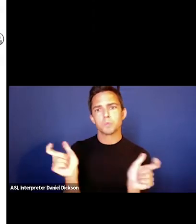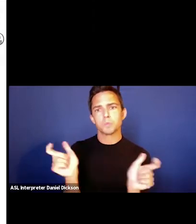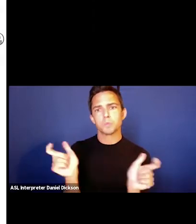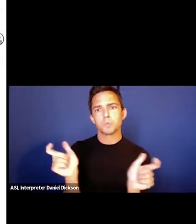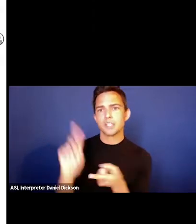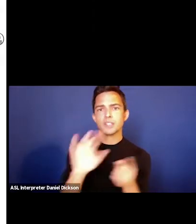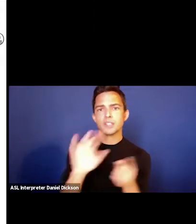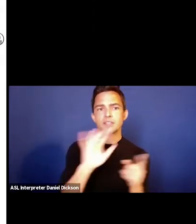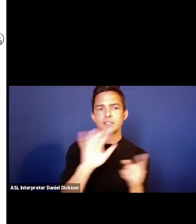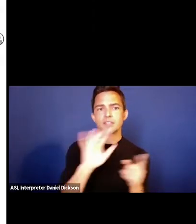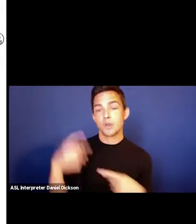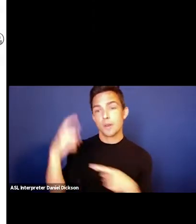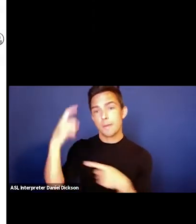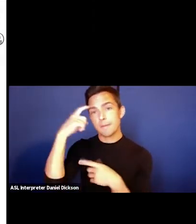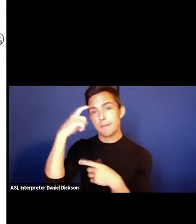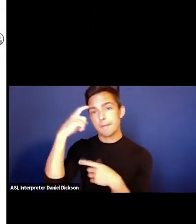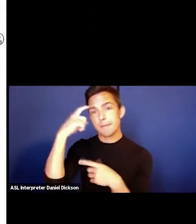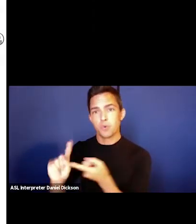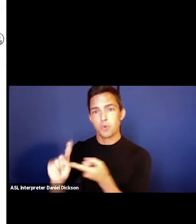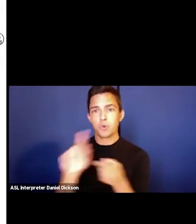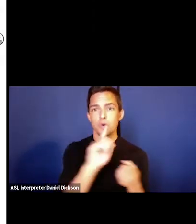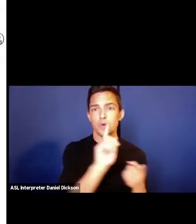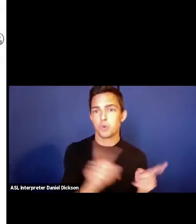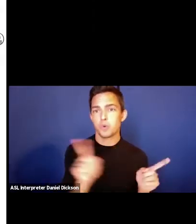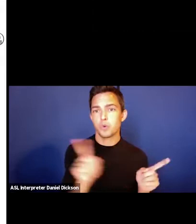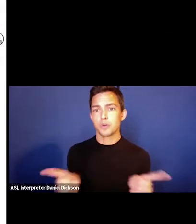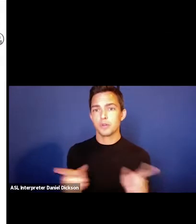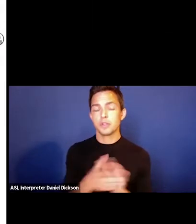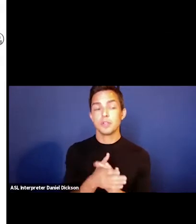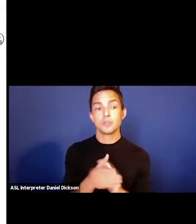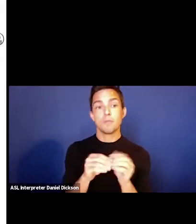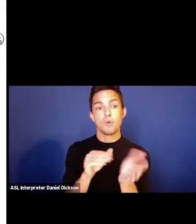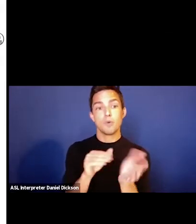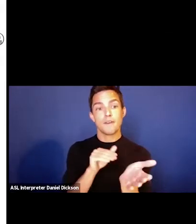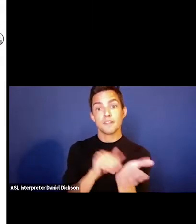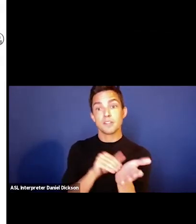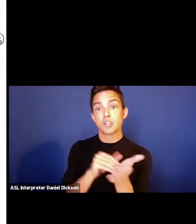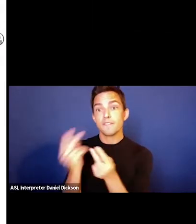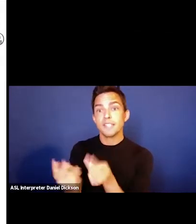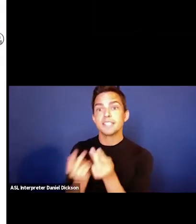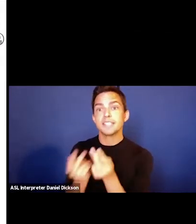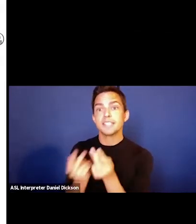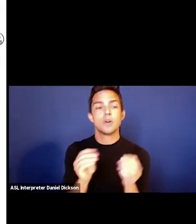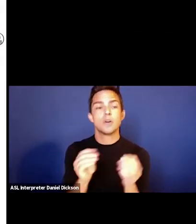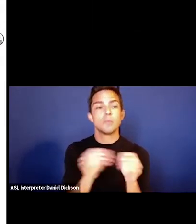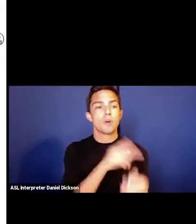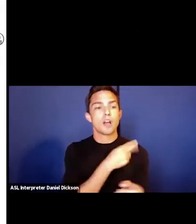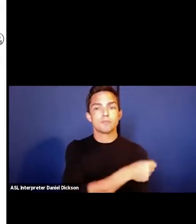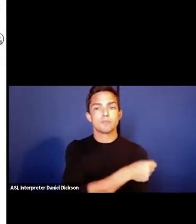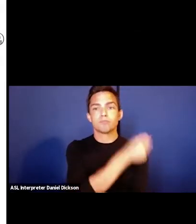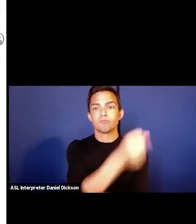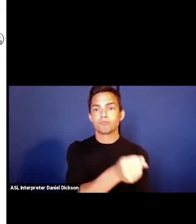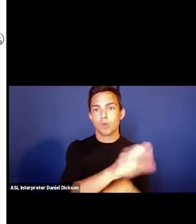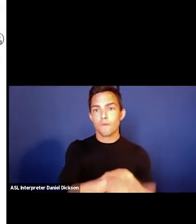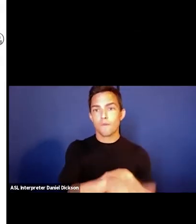and mental health. So more physician visits, more hospitalizations, more cardiovascular health